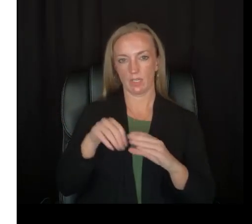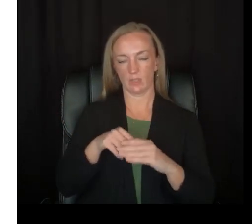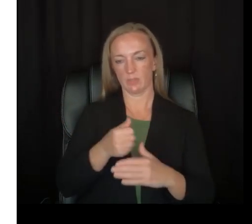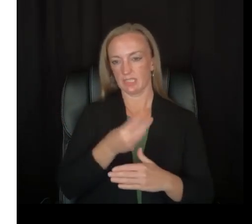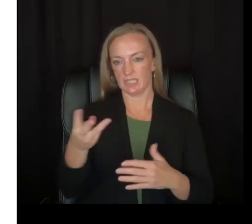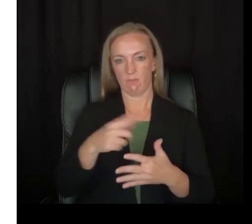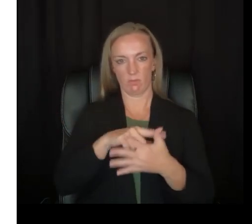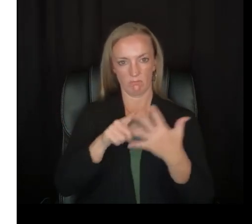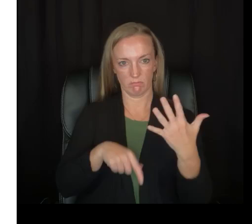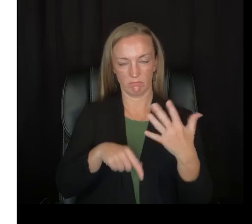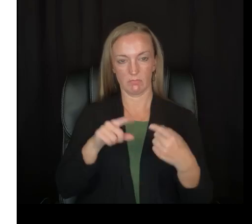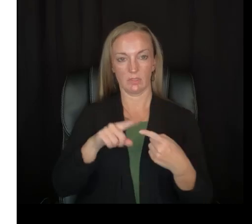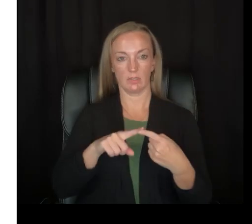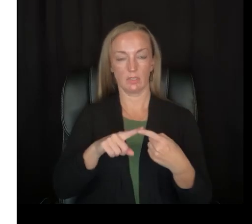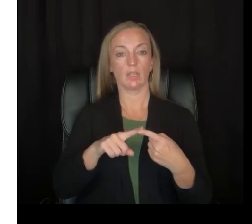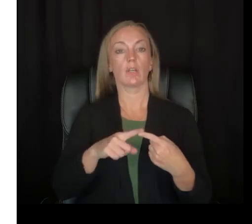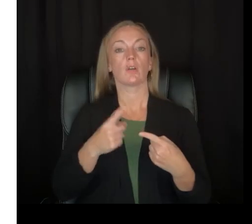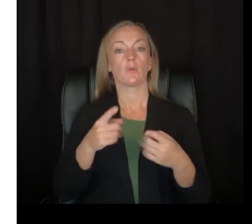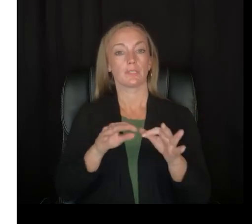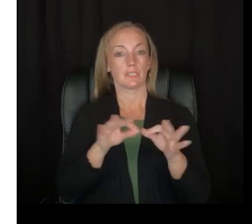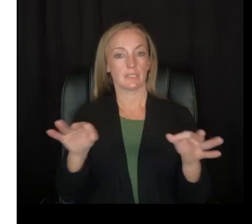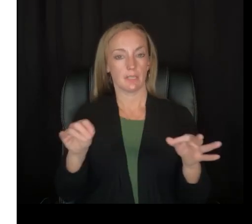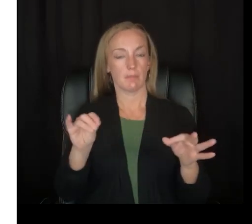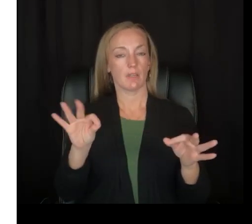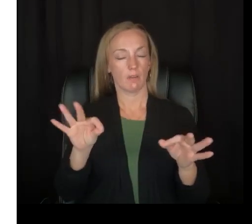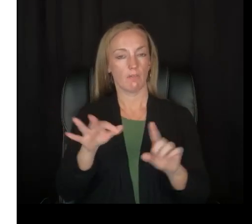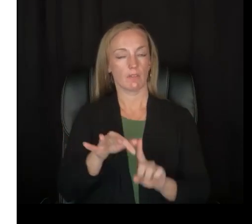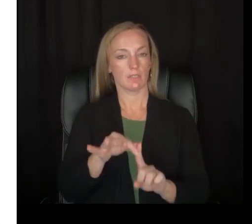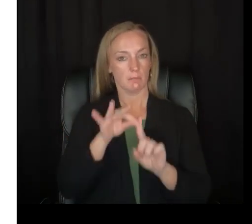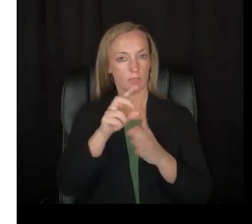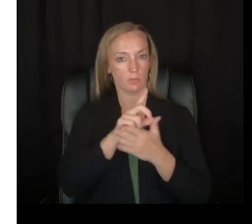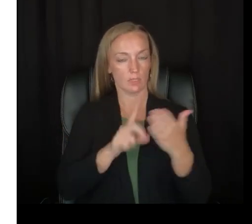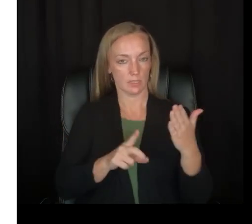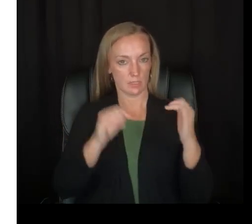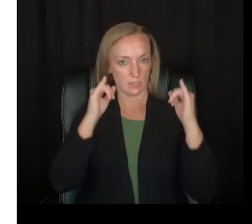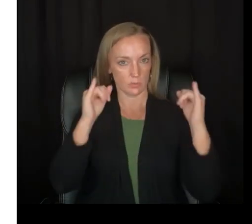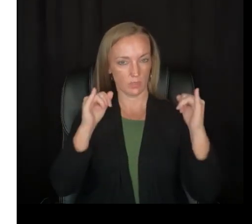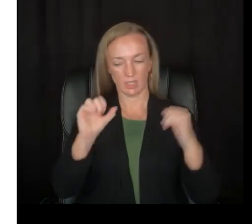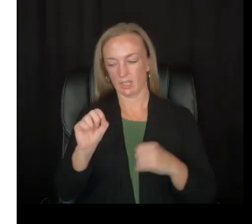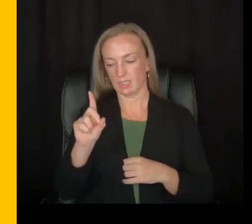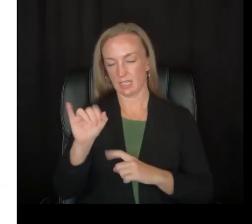That includes a statement of the specially designed instruction or SDI,